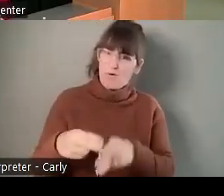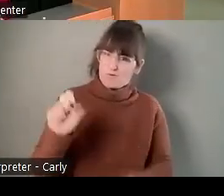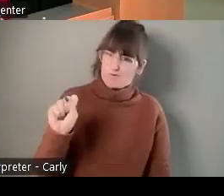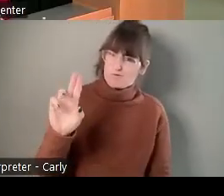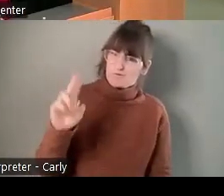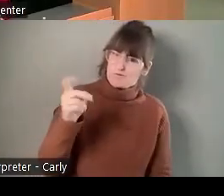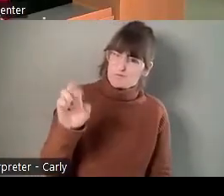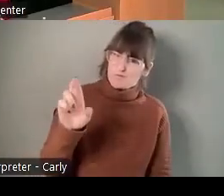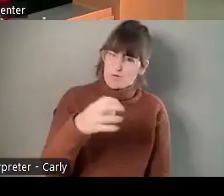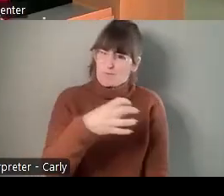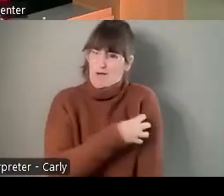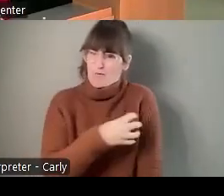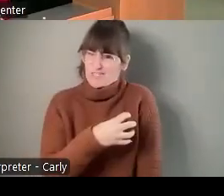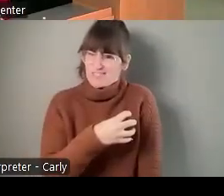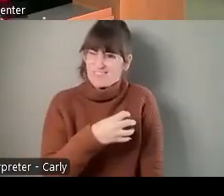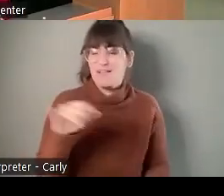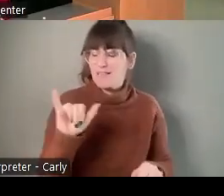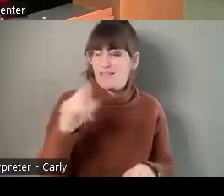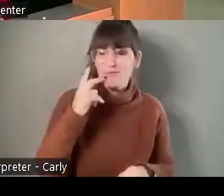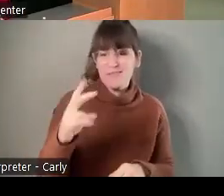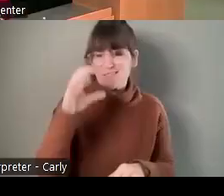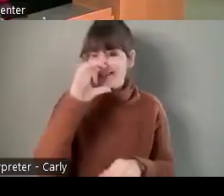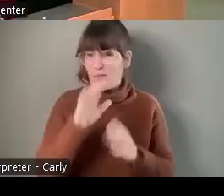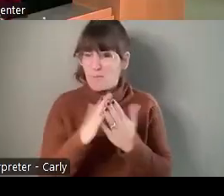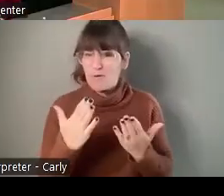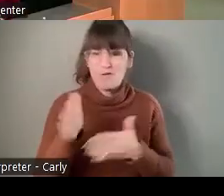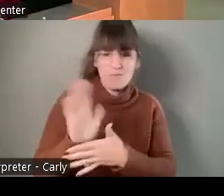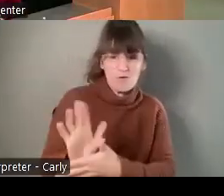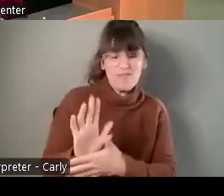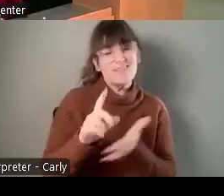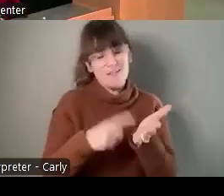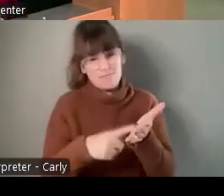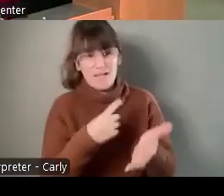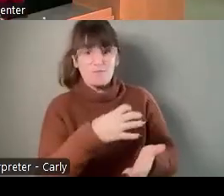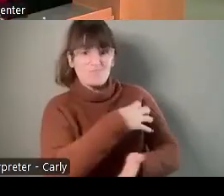superheroes we like to watch in movies or comic books, they can also be weaknesses. And so, I I